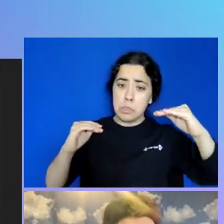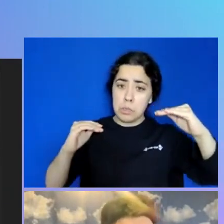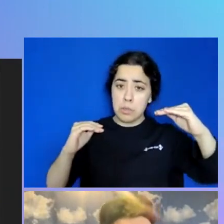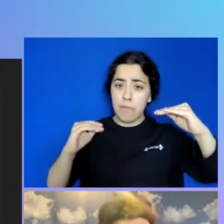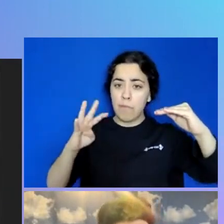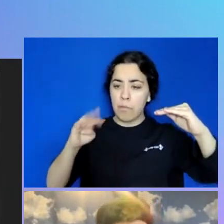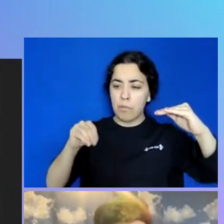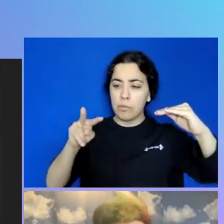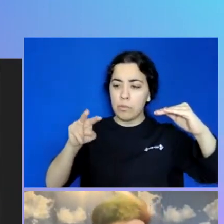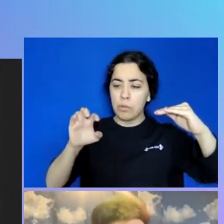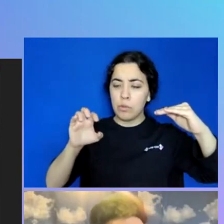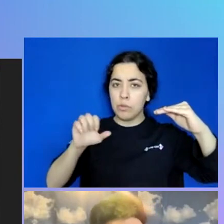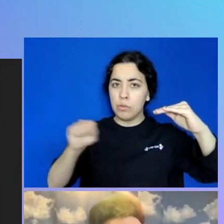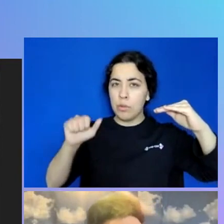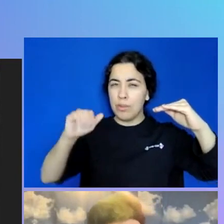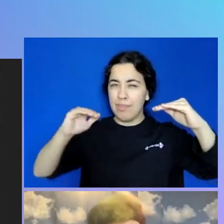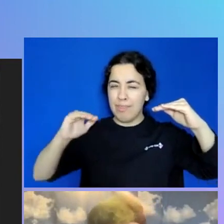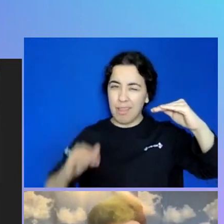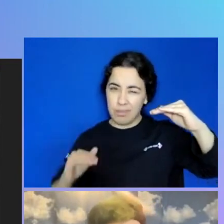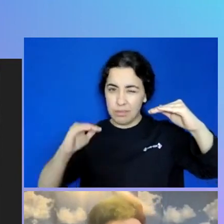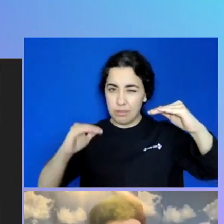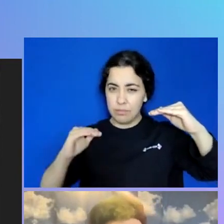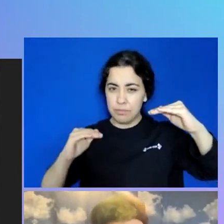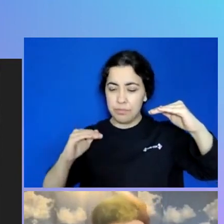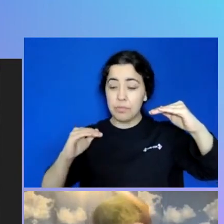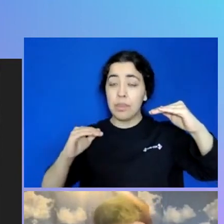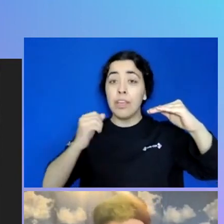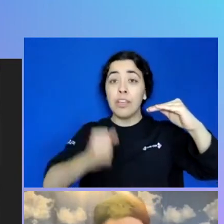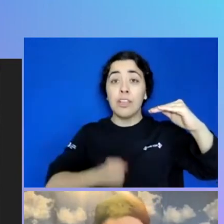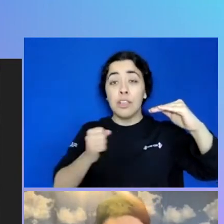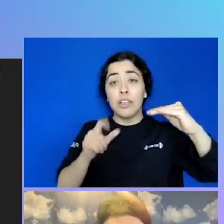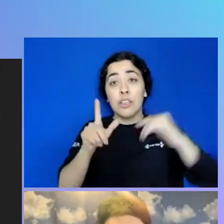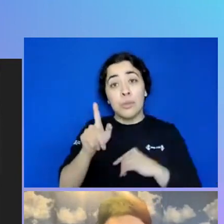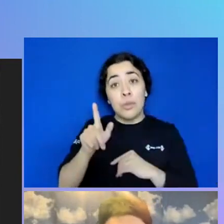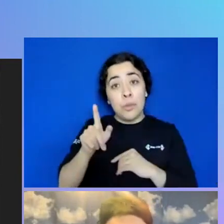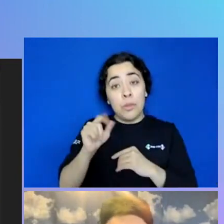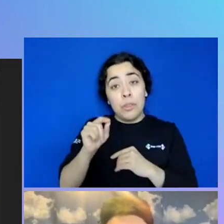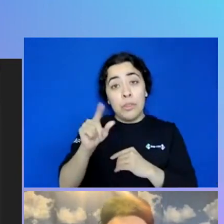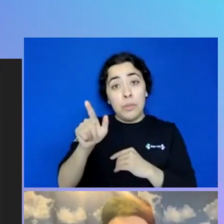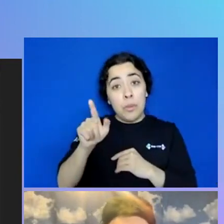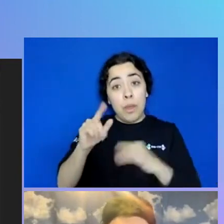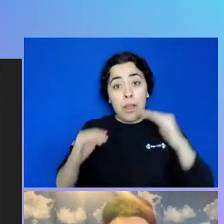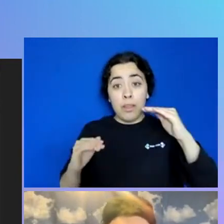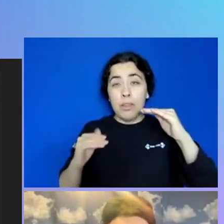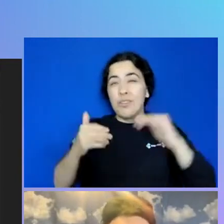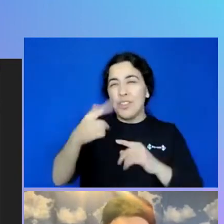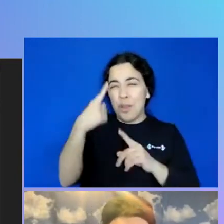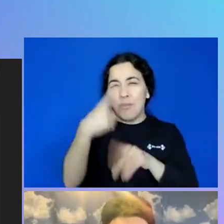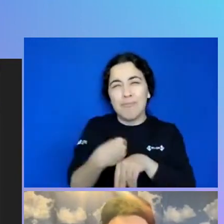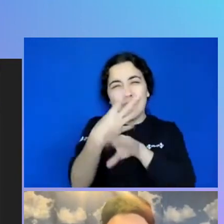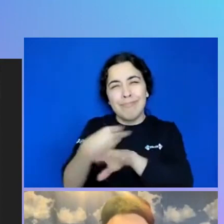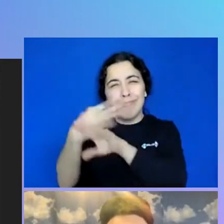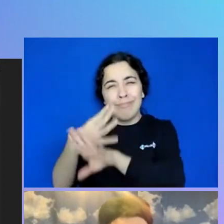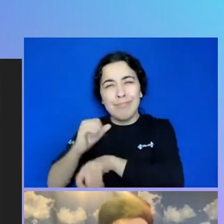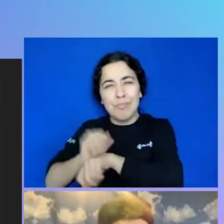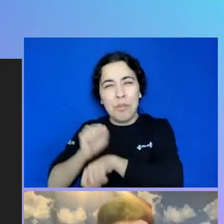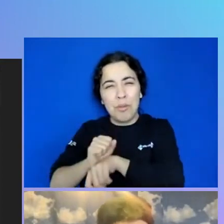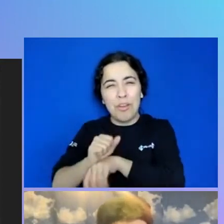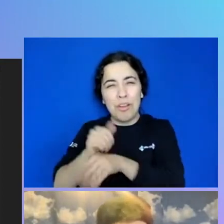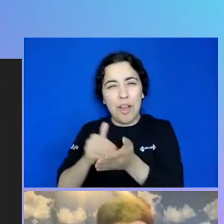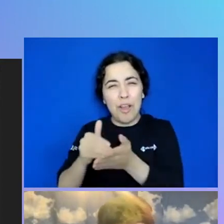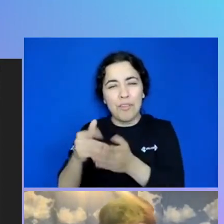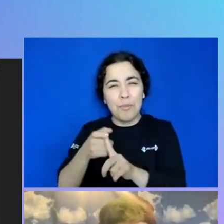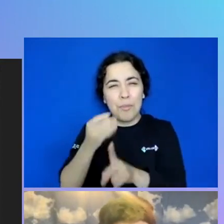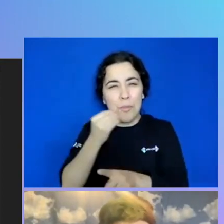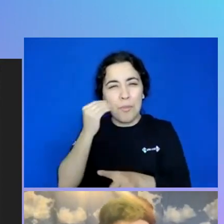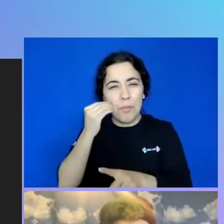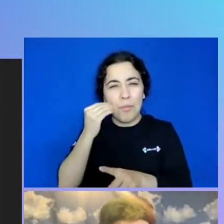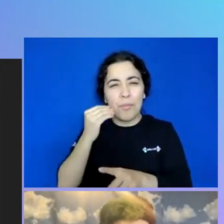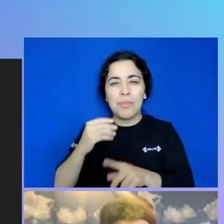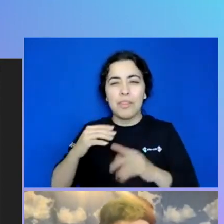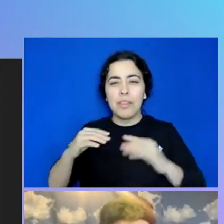was really just at its heyday,